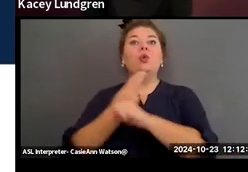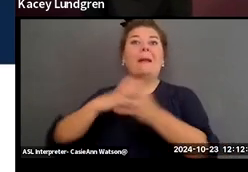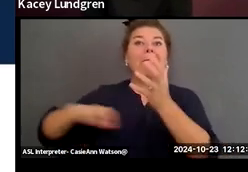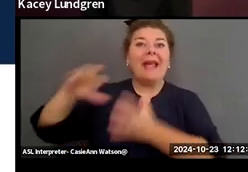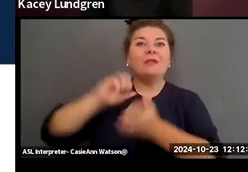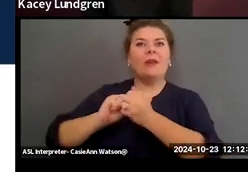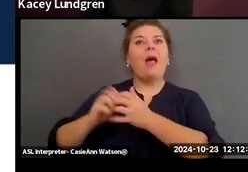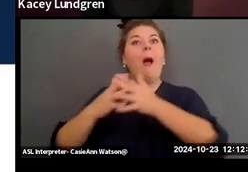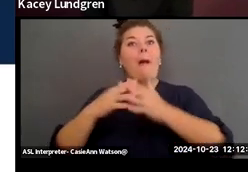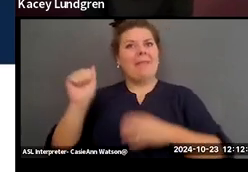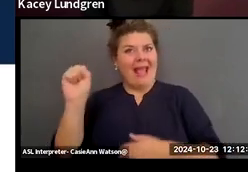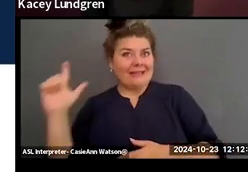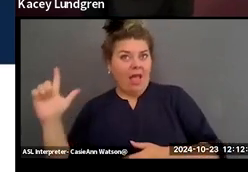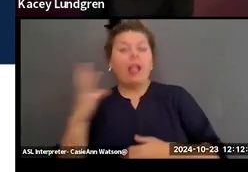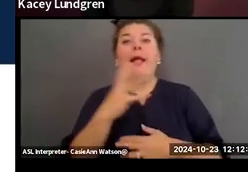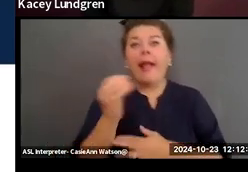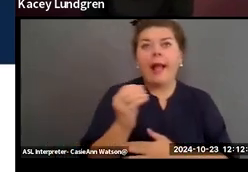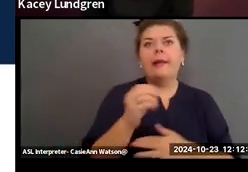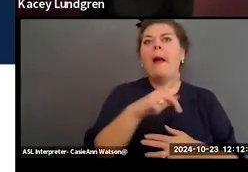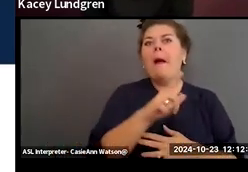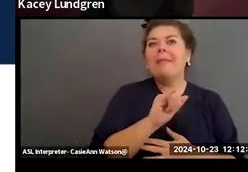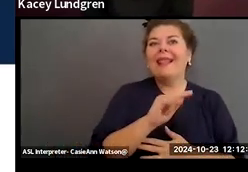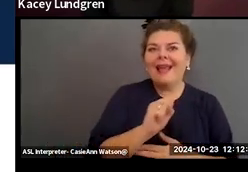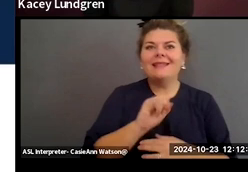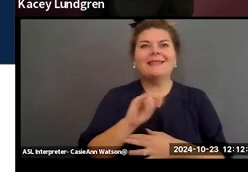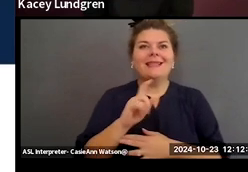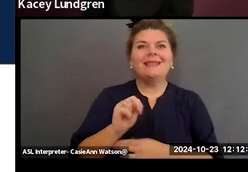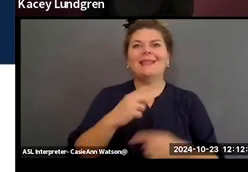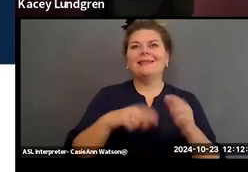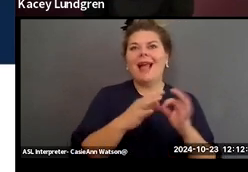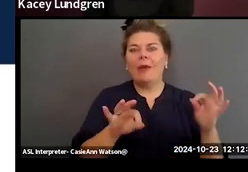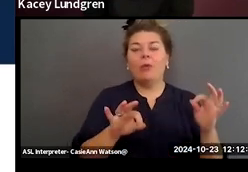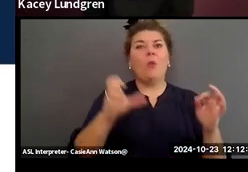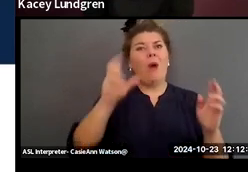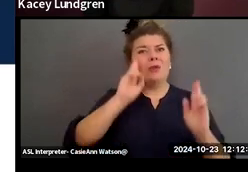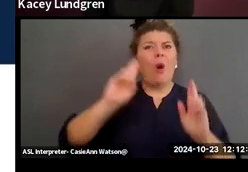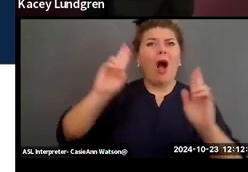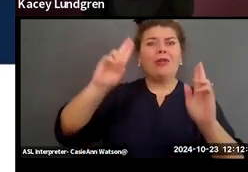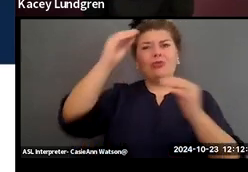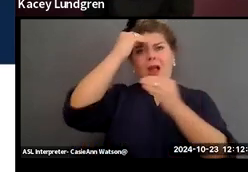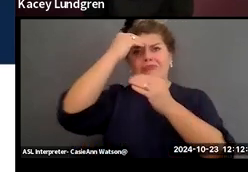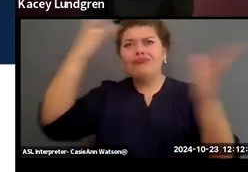and Plains Indian Sign Language in his rendition to honor and raise awareness of, as he said,